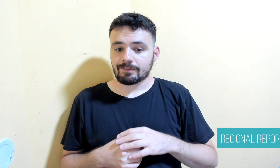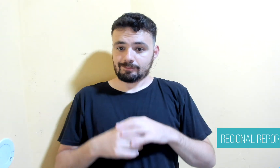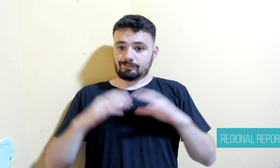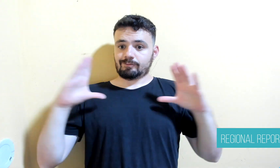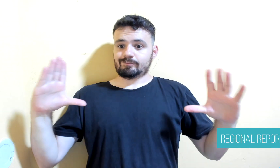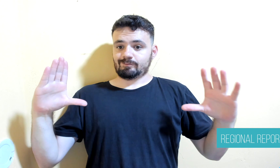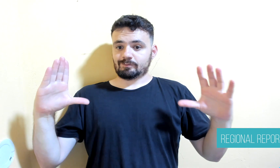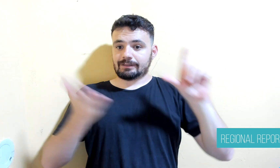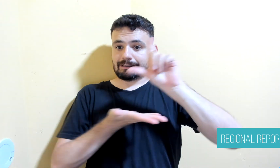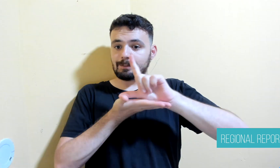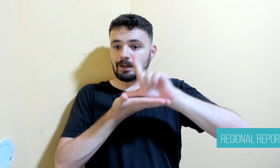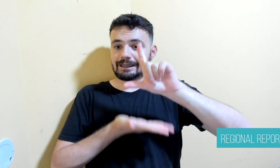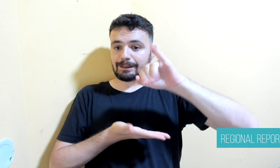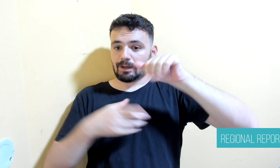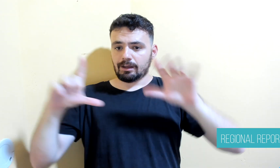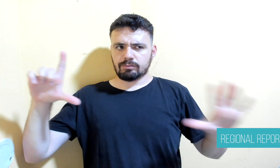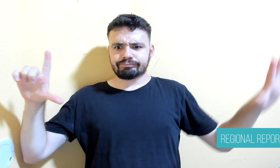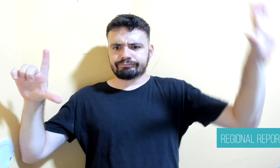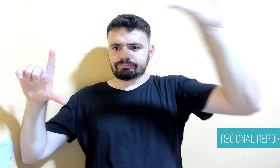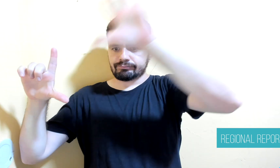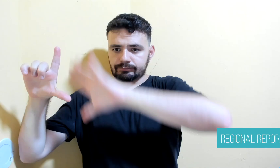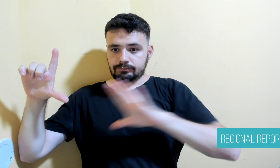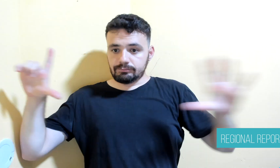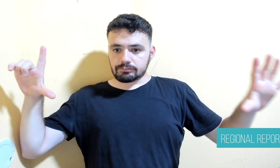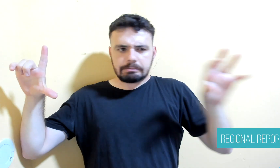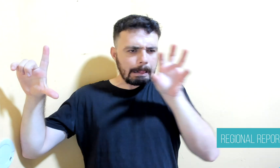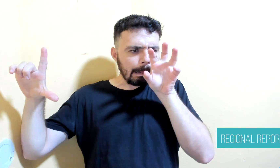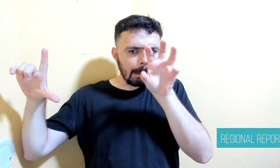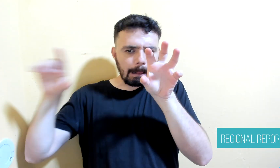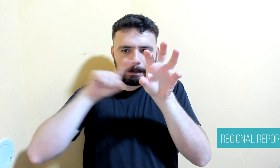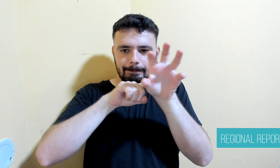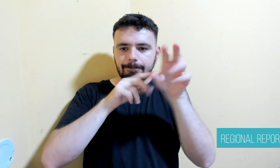by the Green Squad of the Peruvian National Police (PNP),